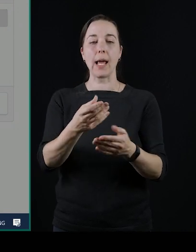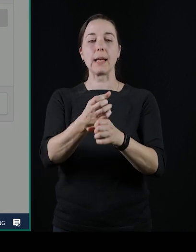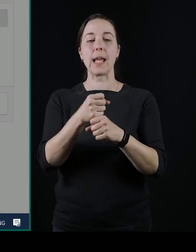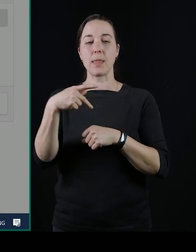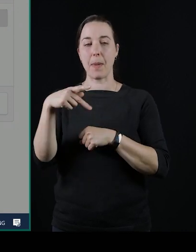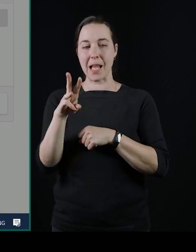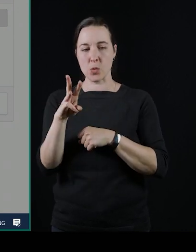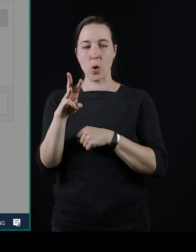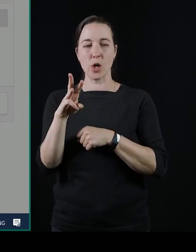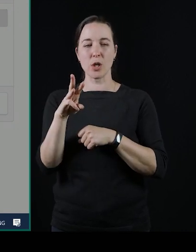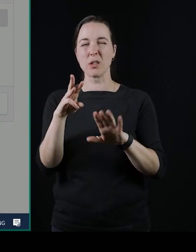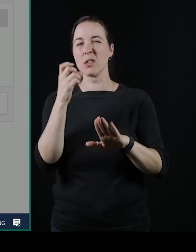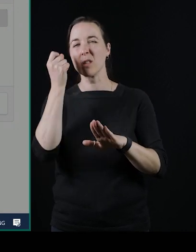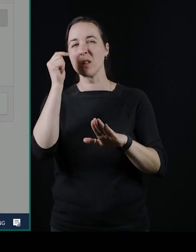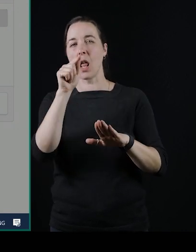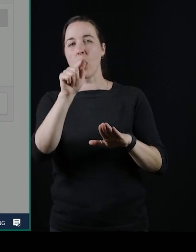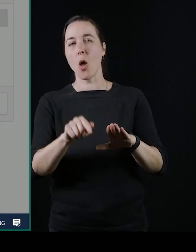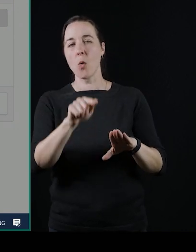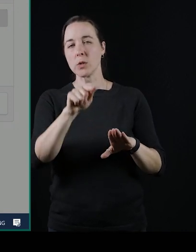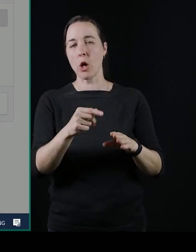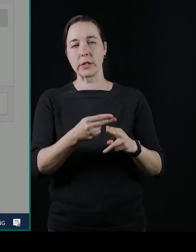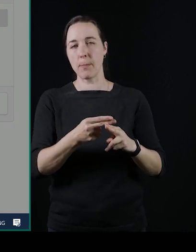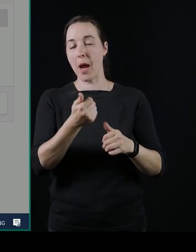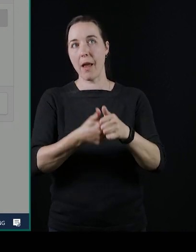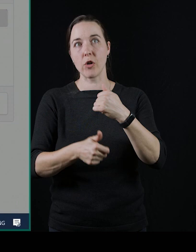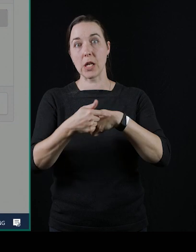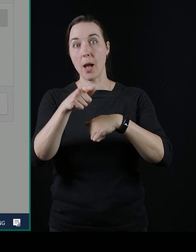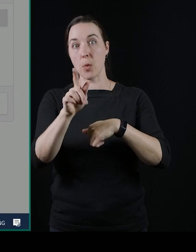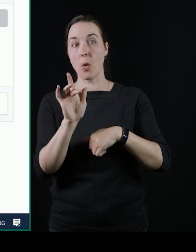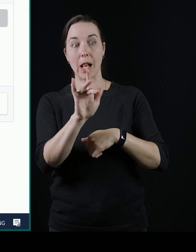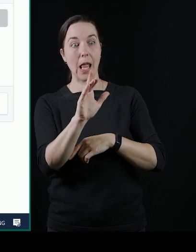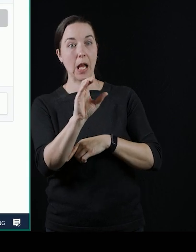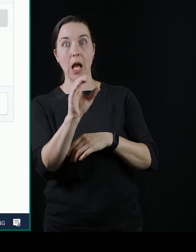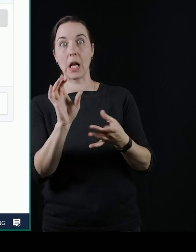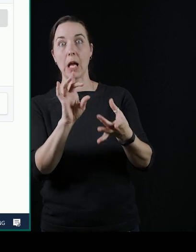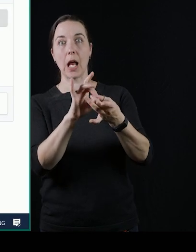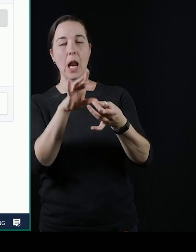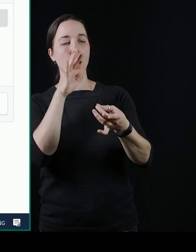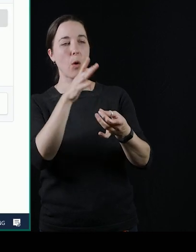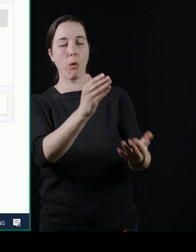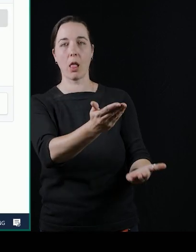we can easily connect to the visual machine, getting SSL connection information here